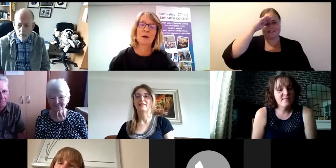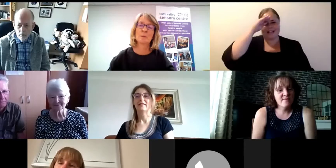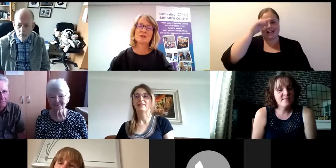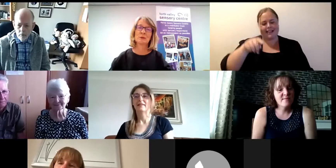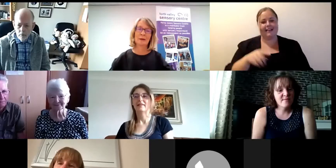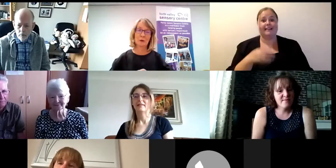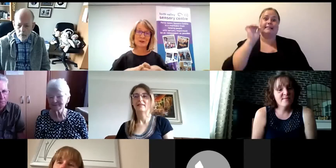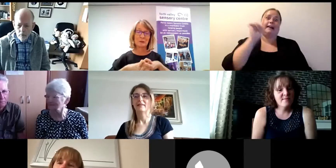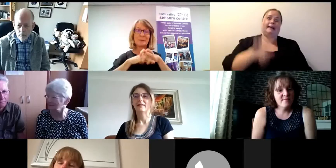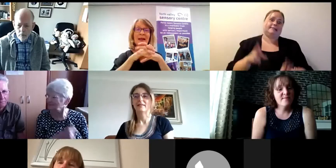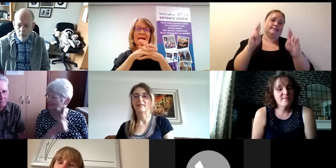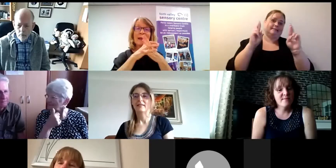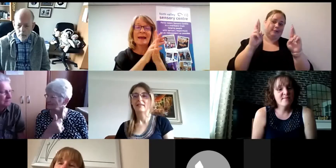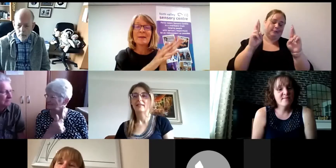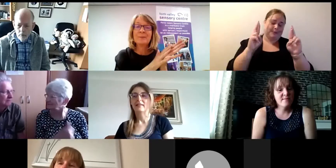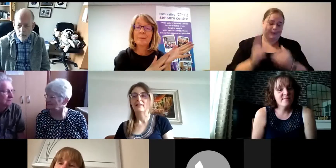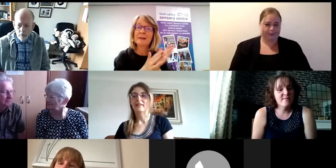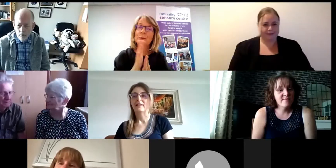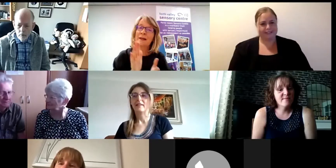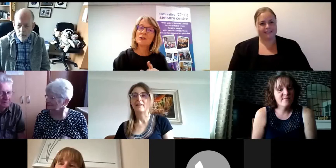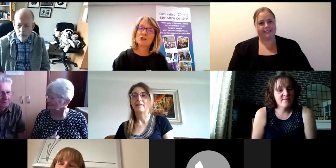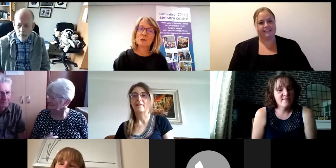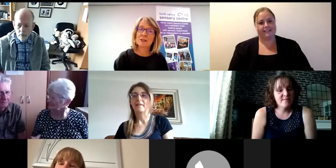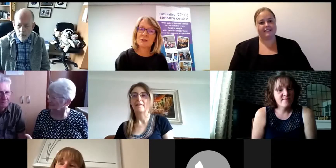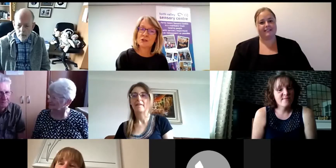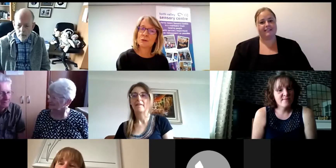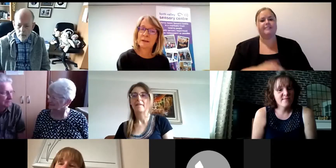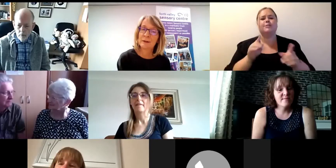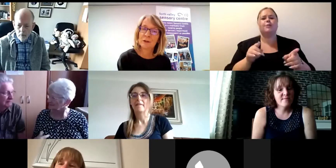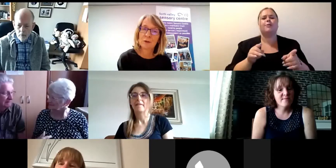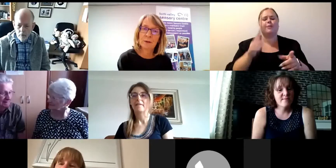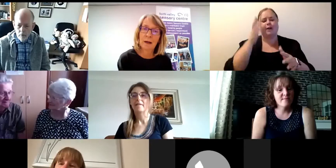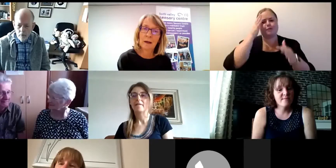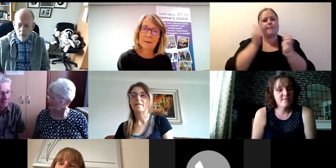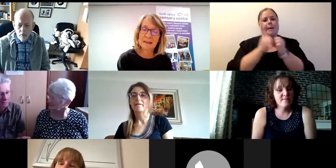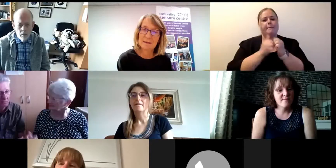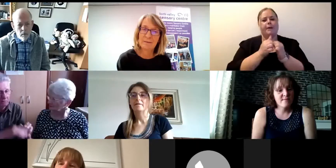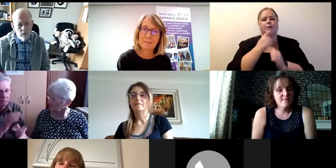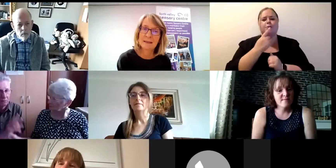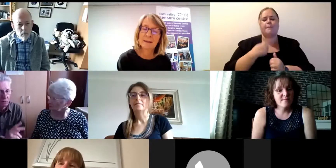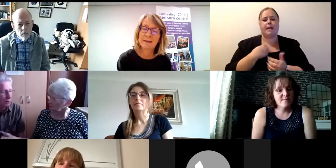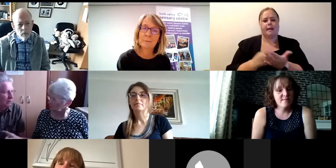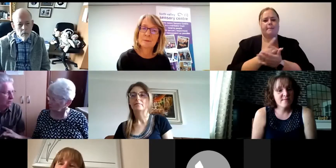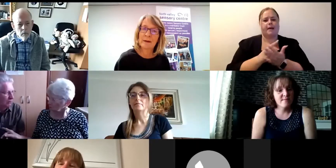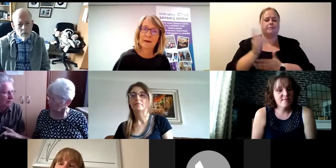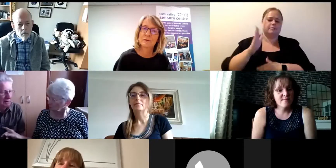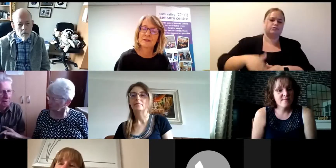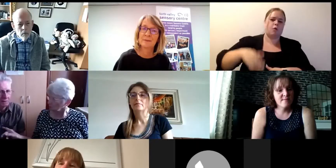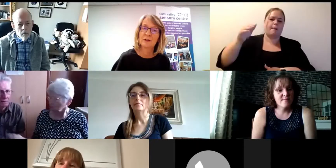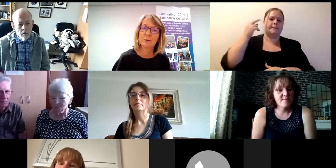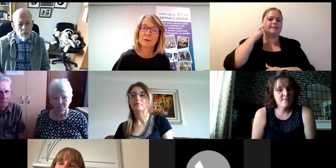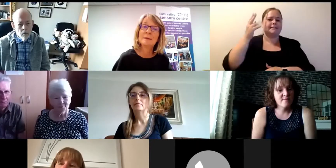Yes I hope so. But when you told us the story about growing up in a deaf family, that was part of something called the